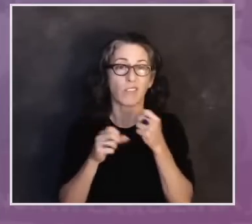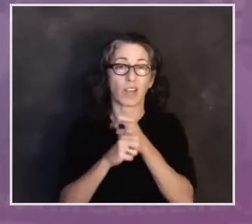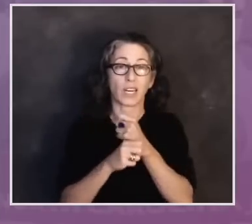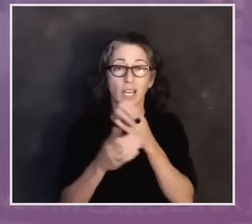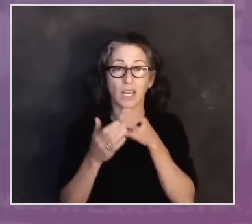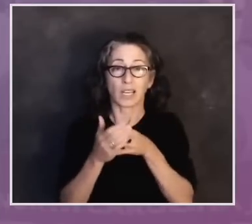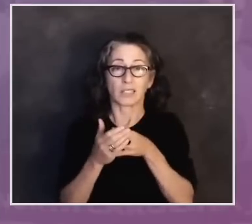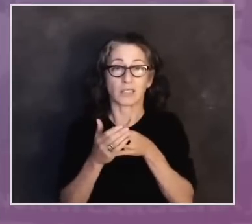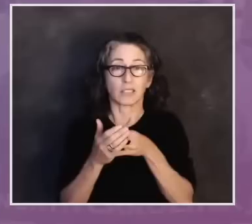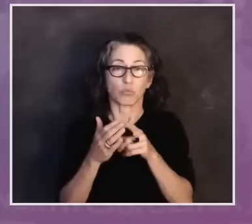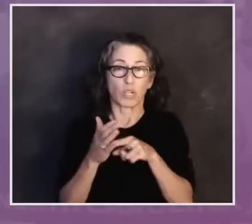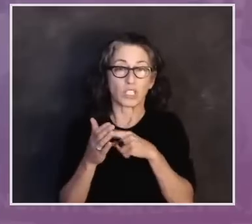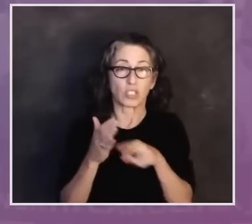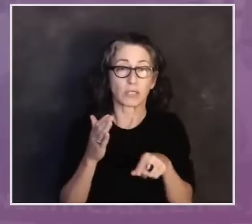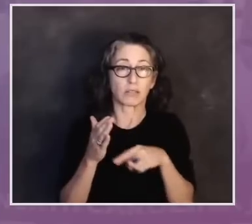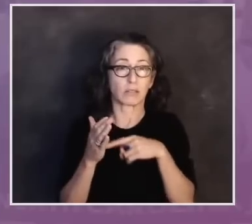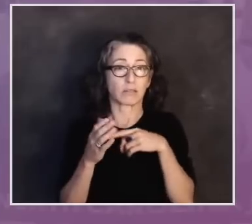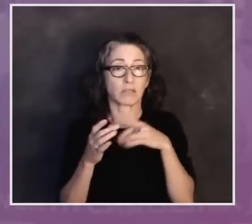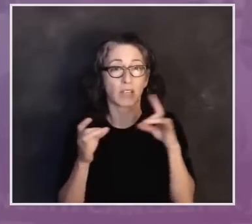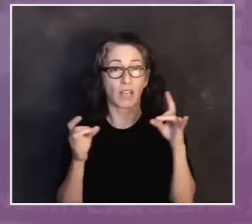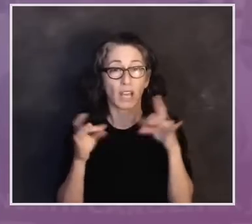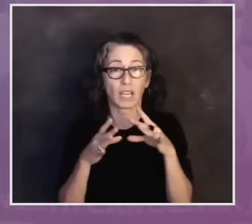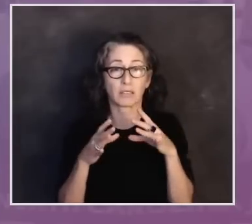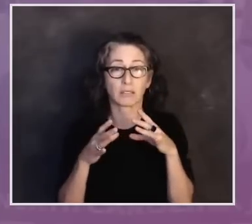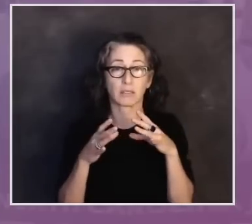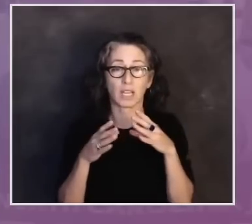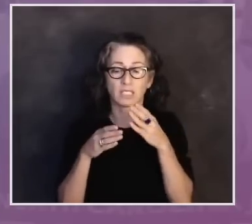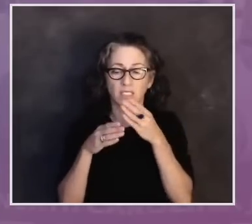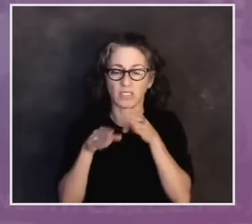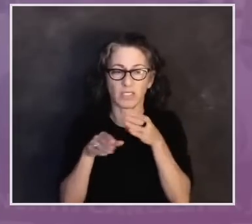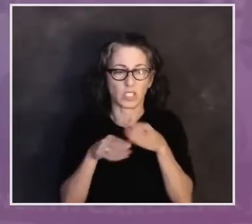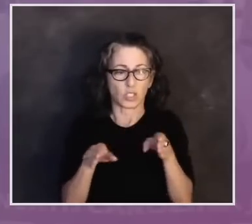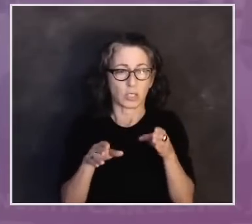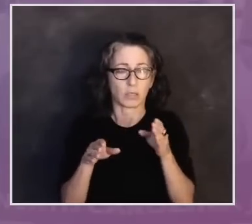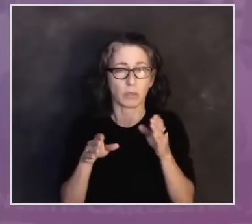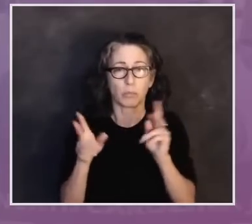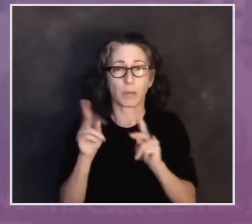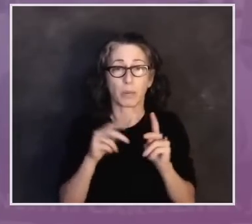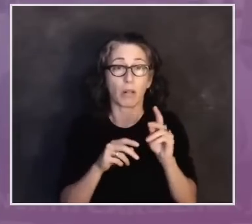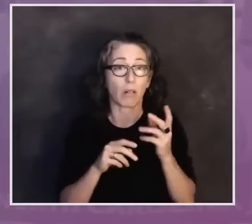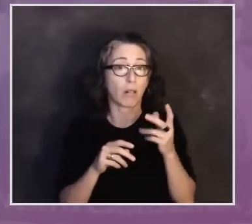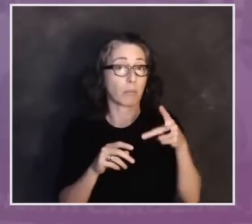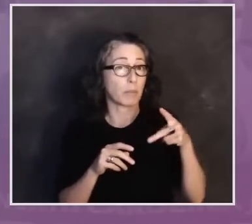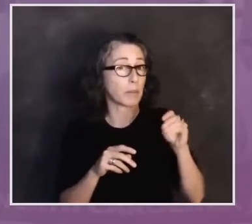CRIMINAL JUSTICE AND, YOU